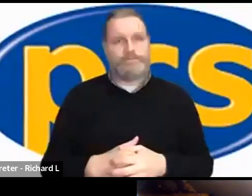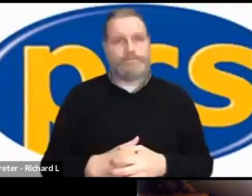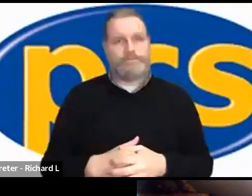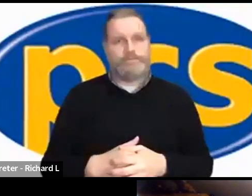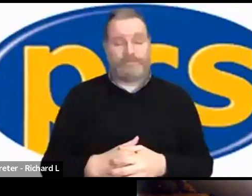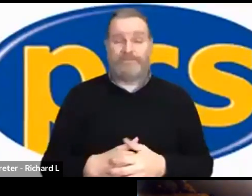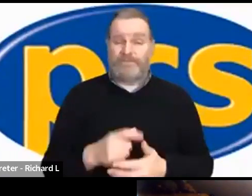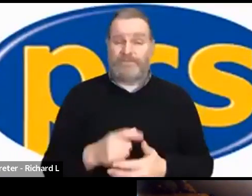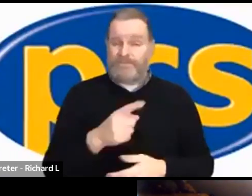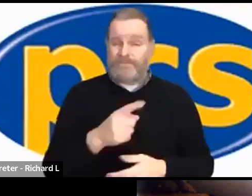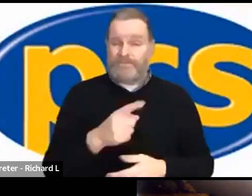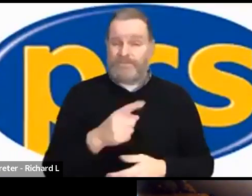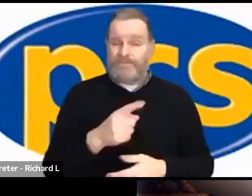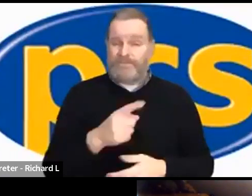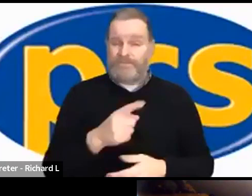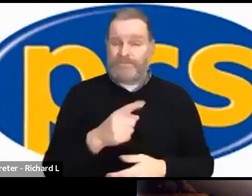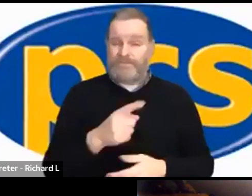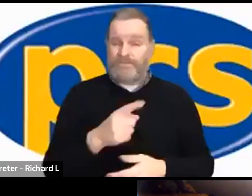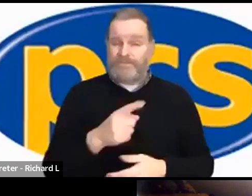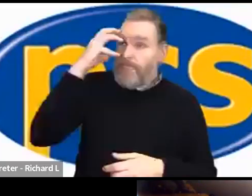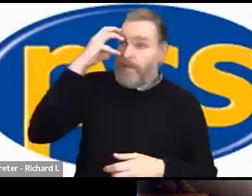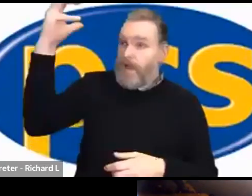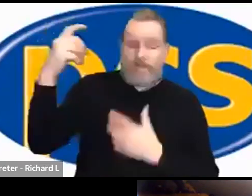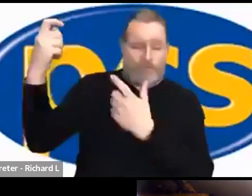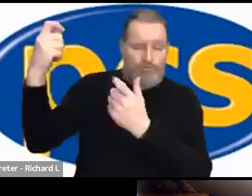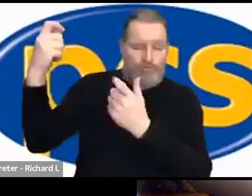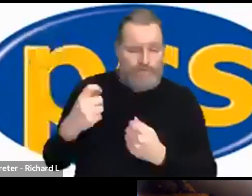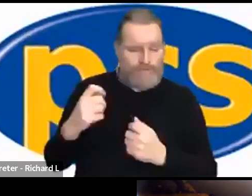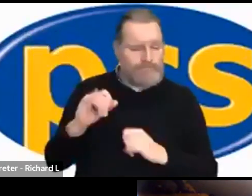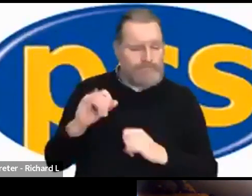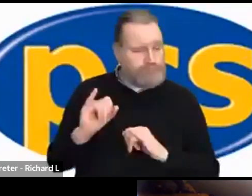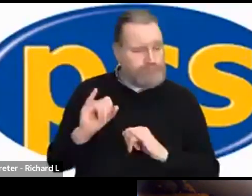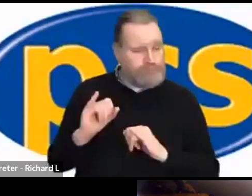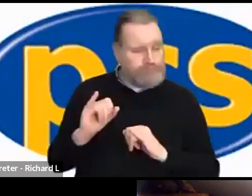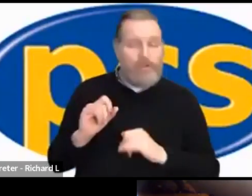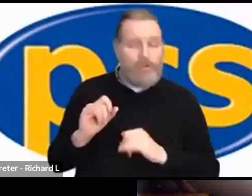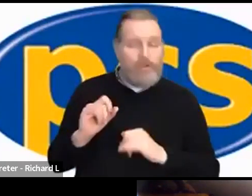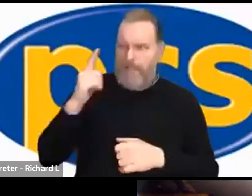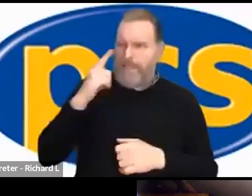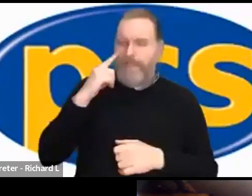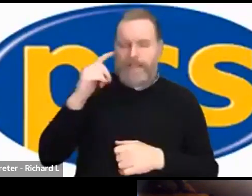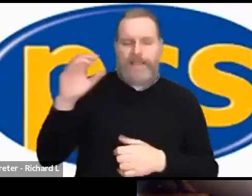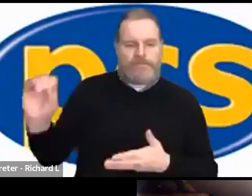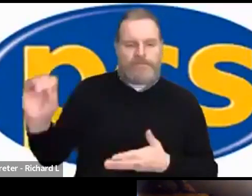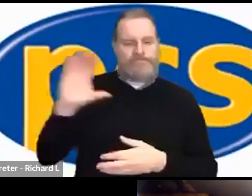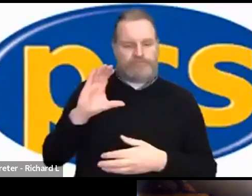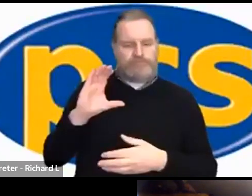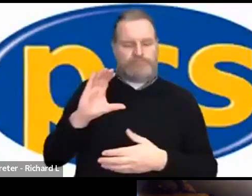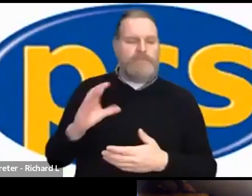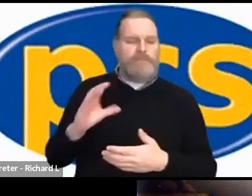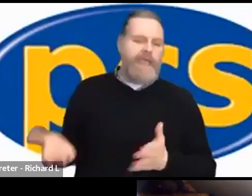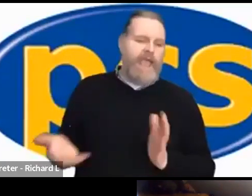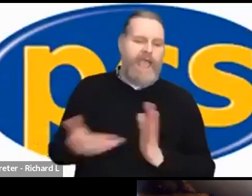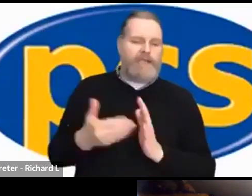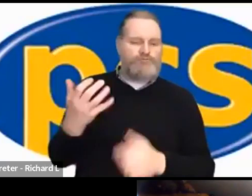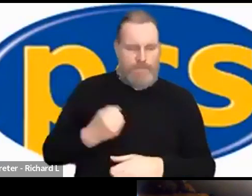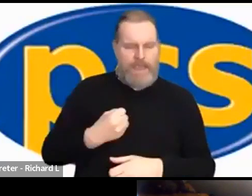Everybody knows that knows that we're being treated appallingly We all know the Government can afford to deal with what it is that afford to deal with what it is